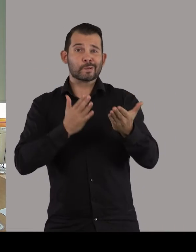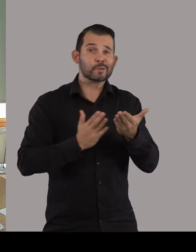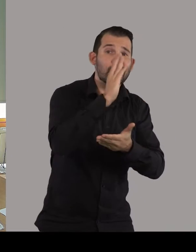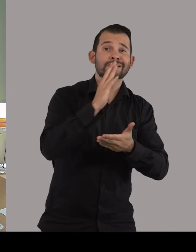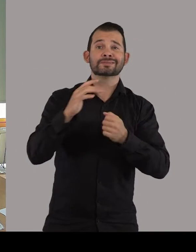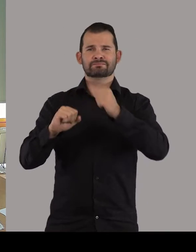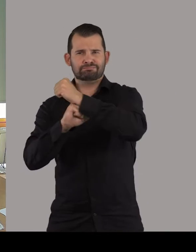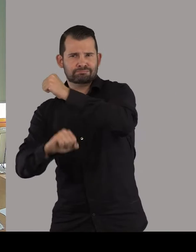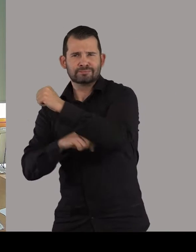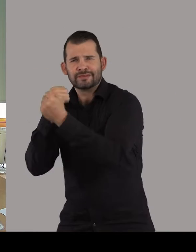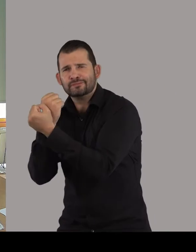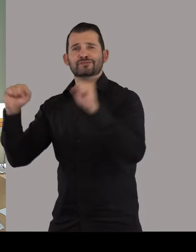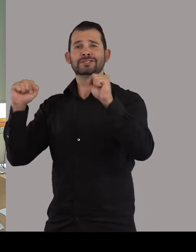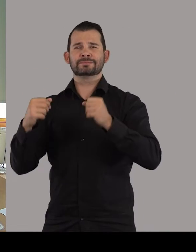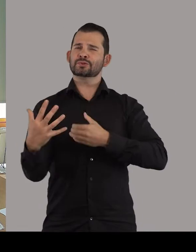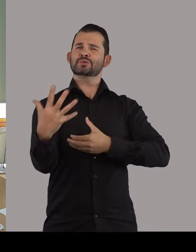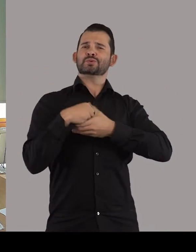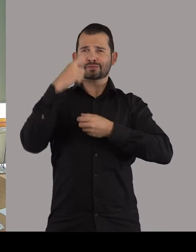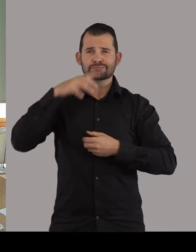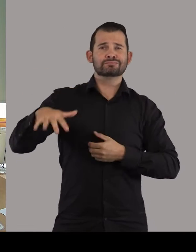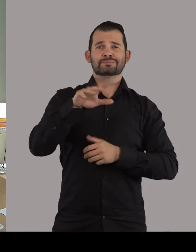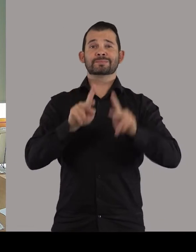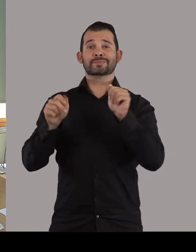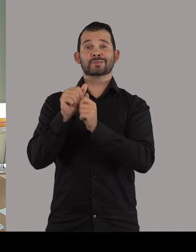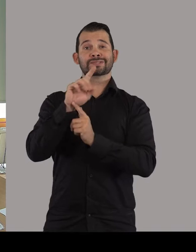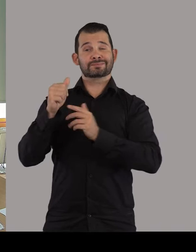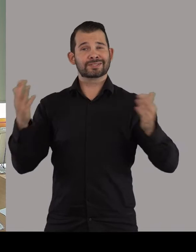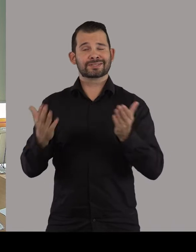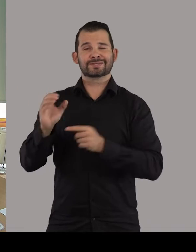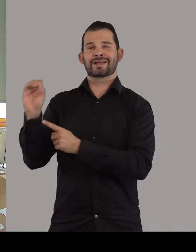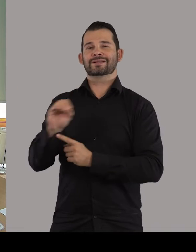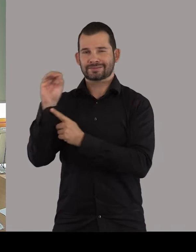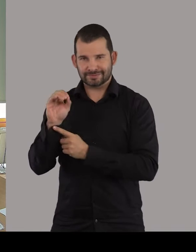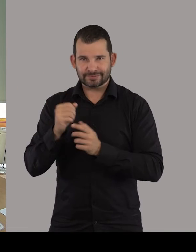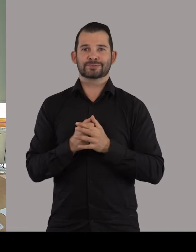and advancing the equality rights, fundamental freedoms, and inclusion of